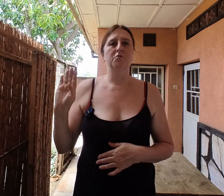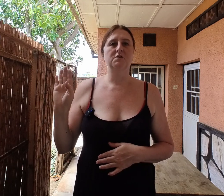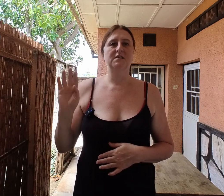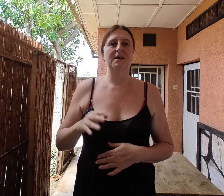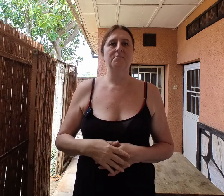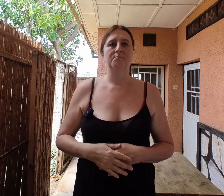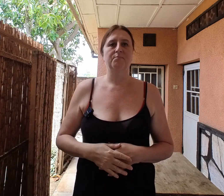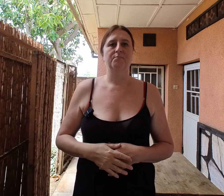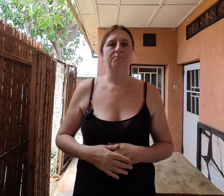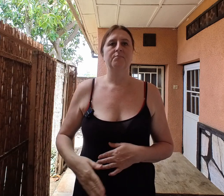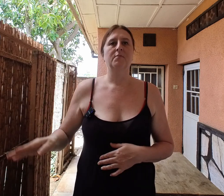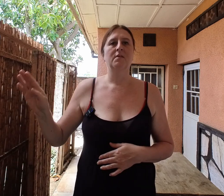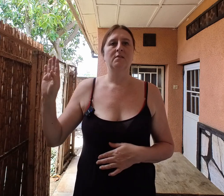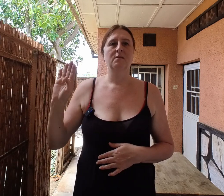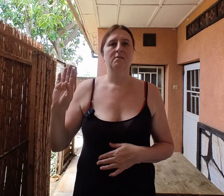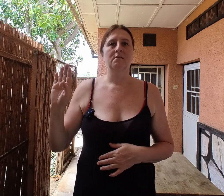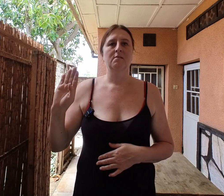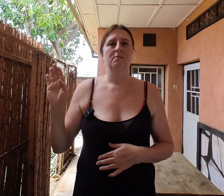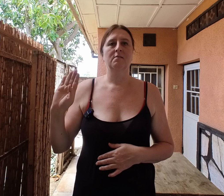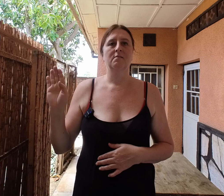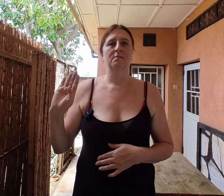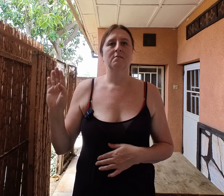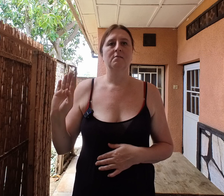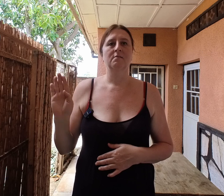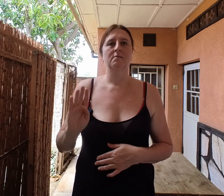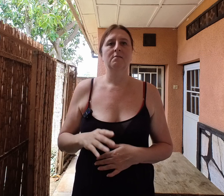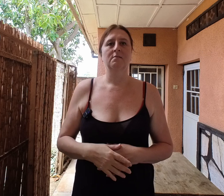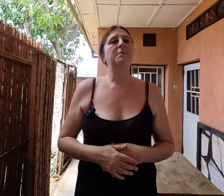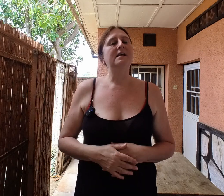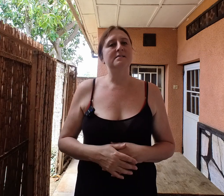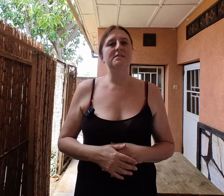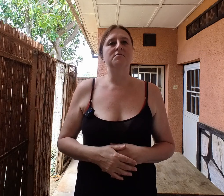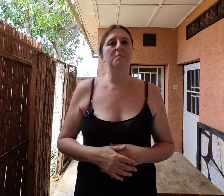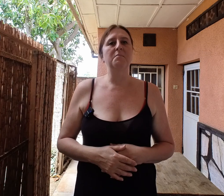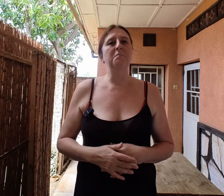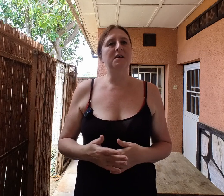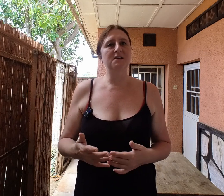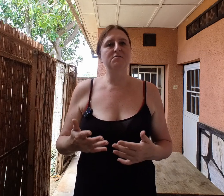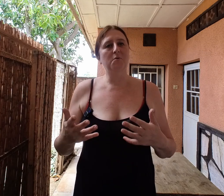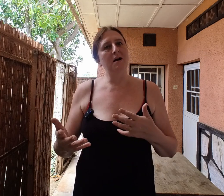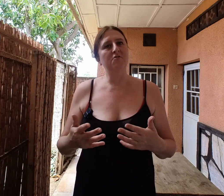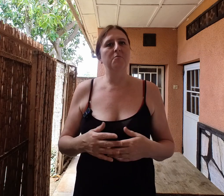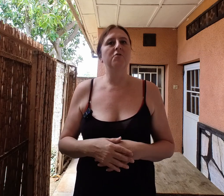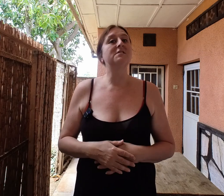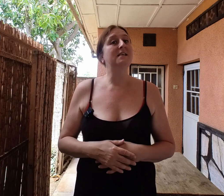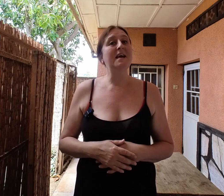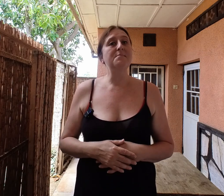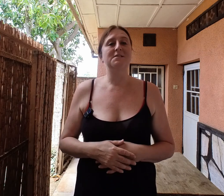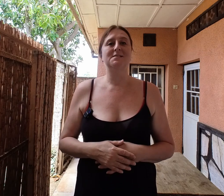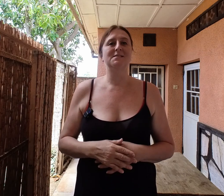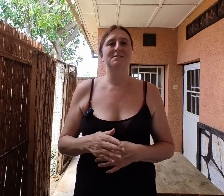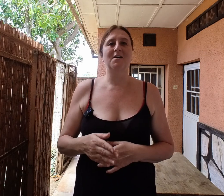Burundi. Maybe easy to remember because Rwanda and Burundi are neighbours,